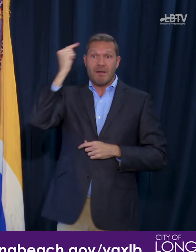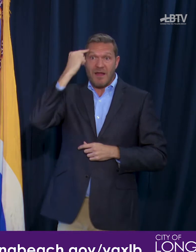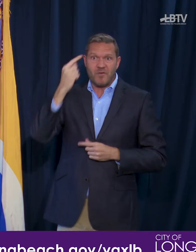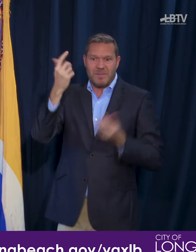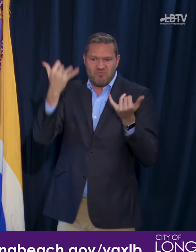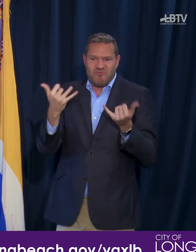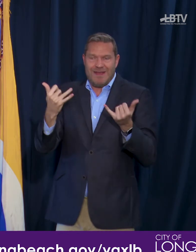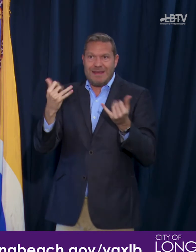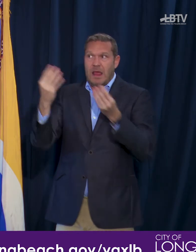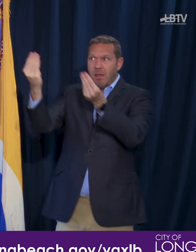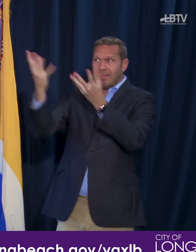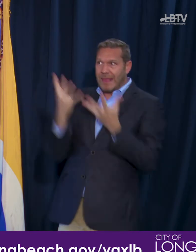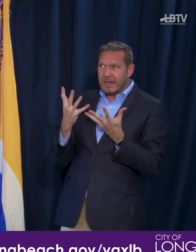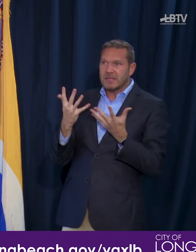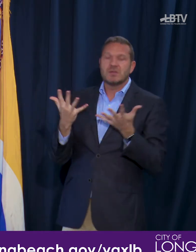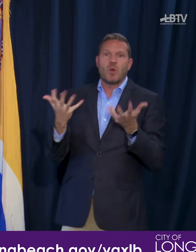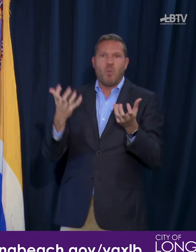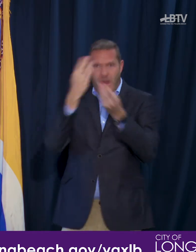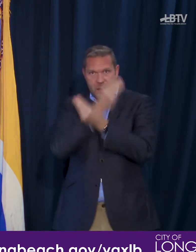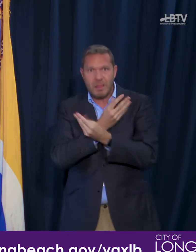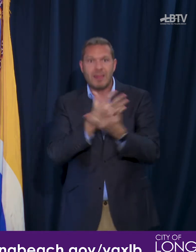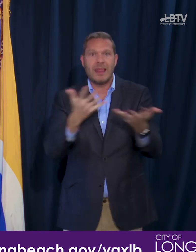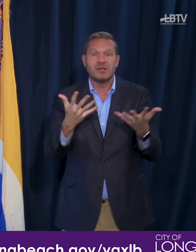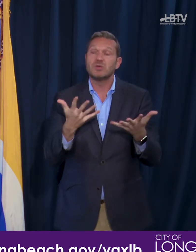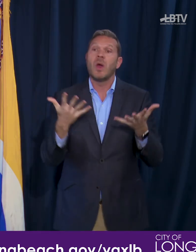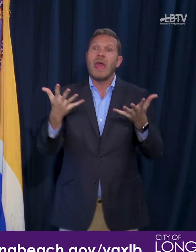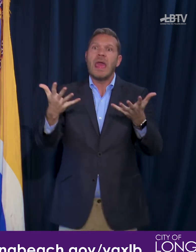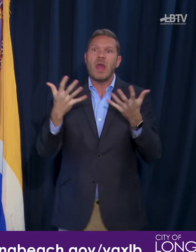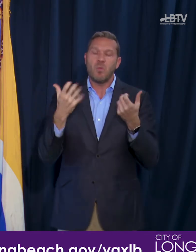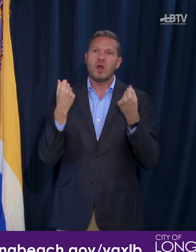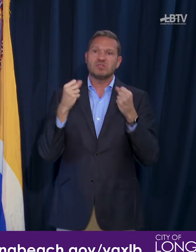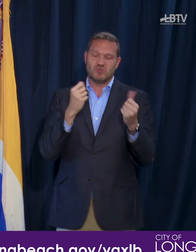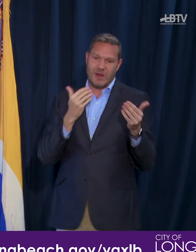of course we want to get you your second dose as close to your date as possible so we're